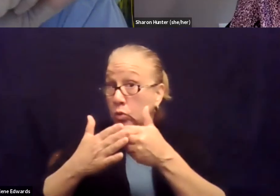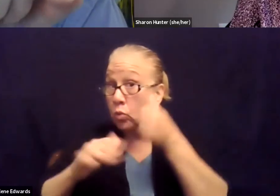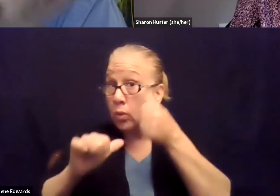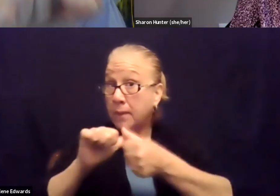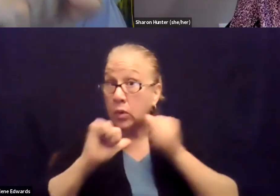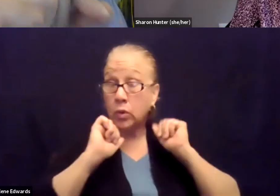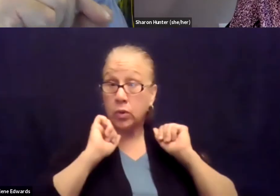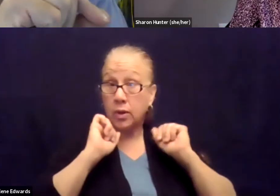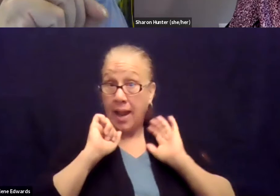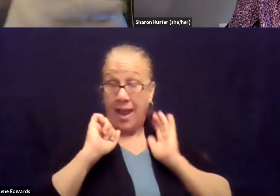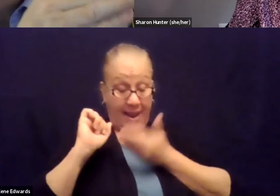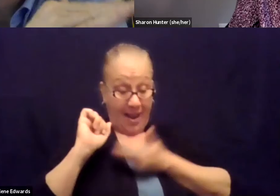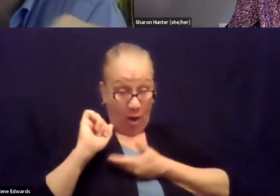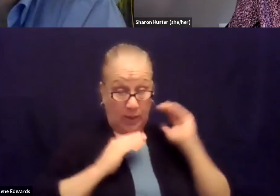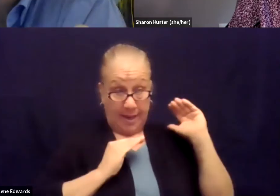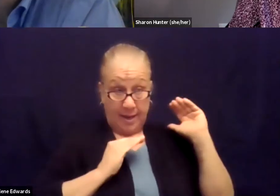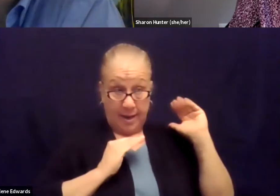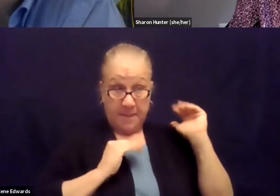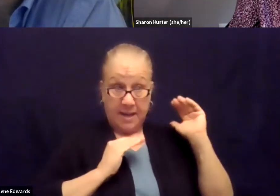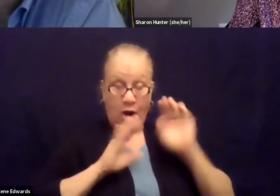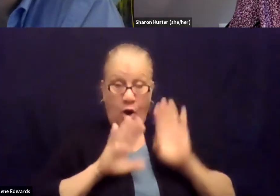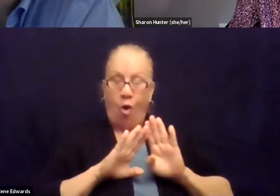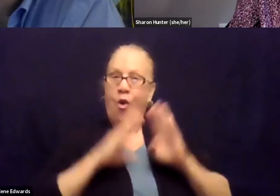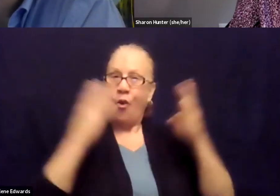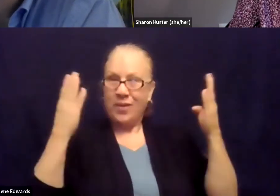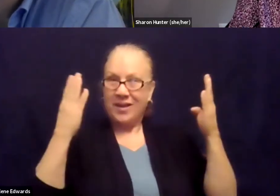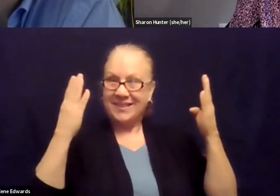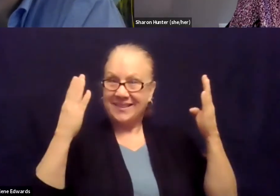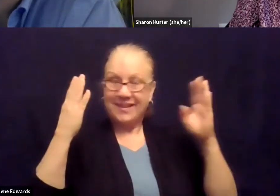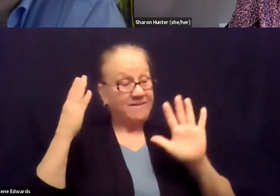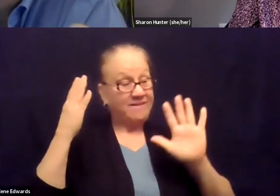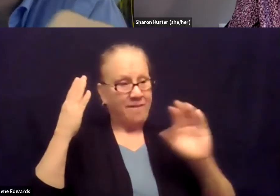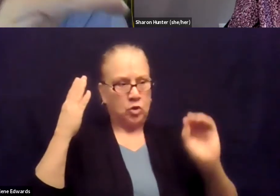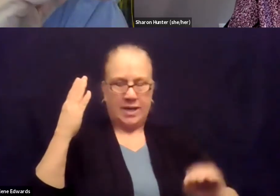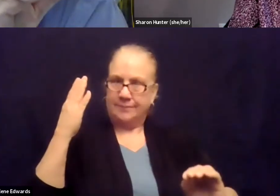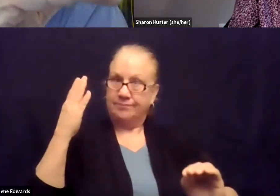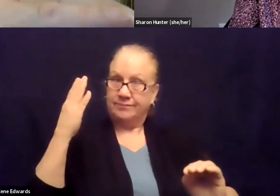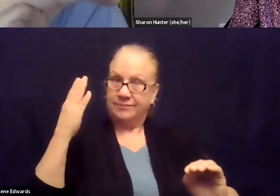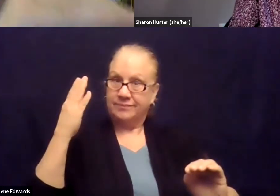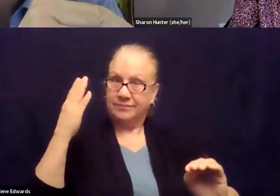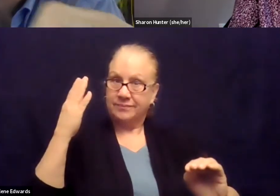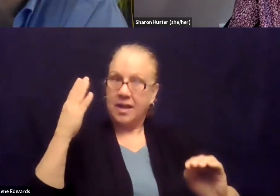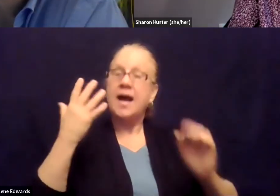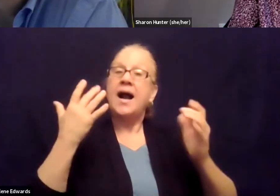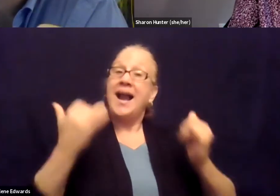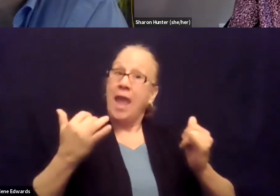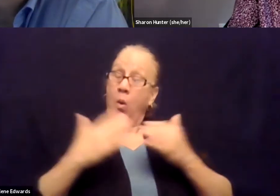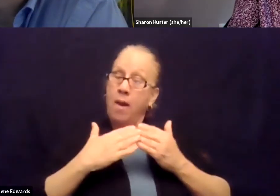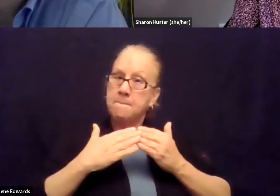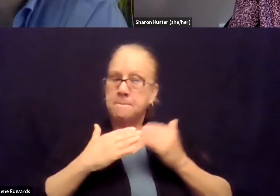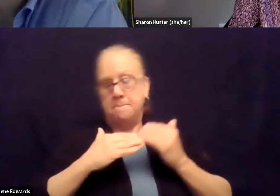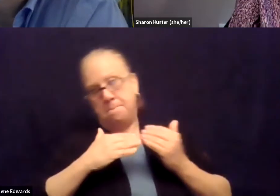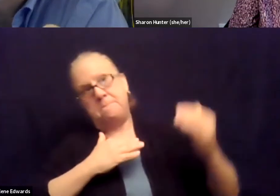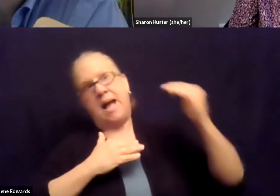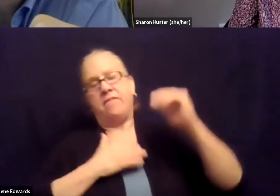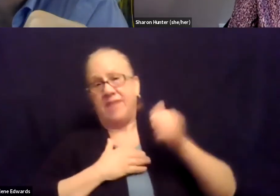Our expectation of opening was five per cent, and we were above 10% for so long. So